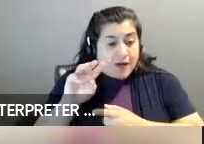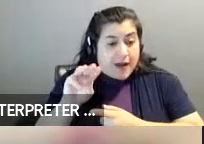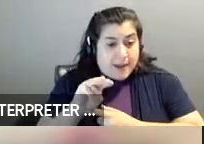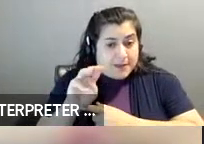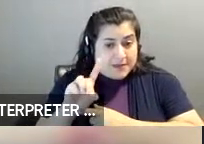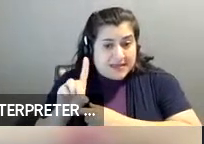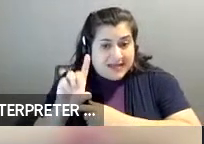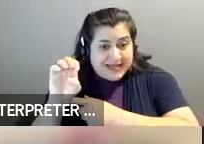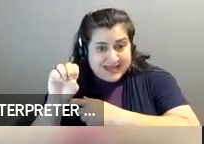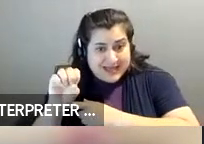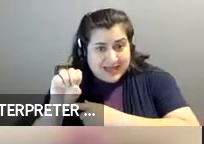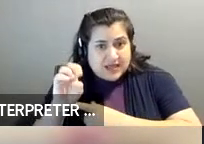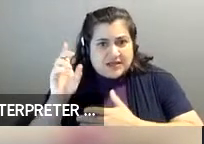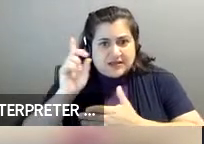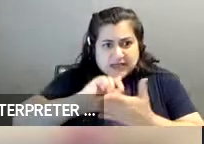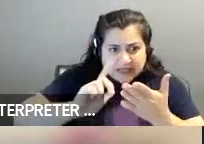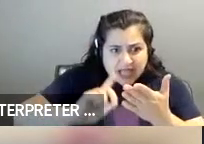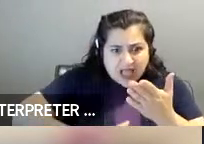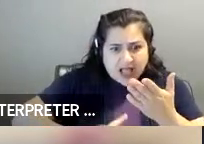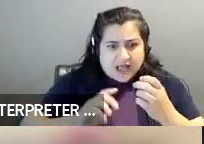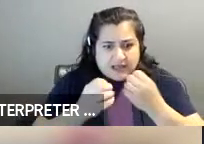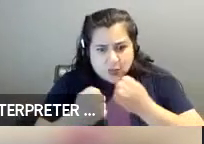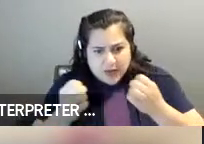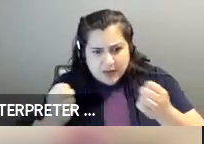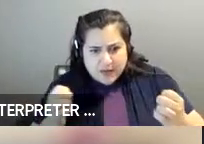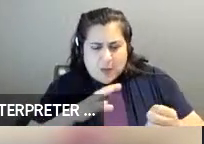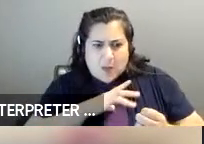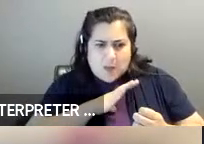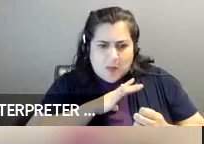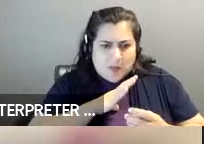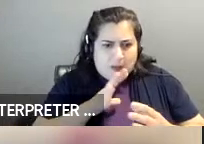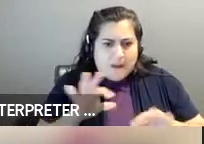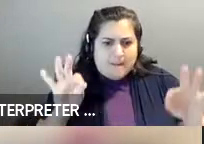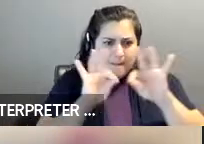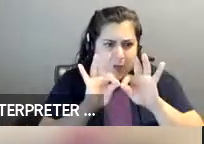that information as well. That would be helpful to note as well.